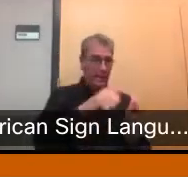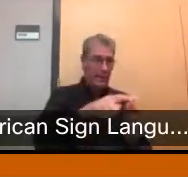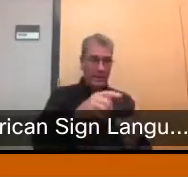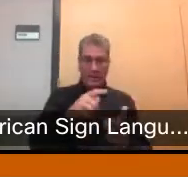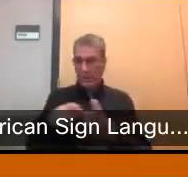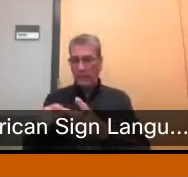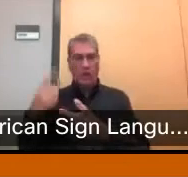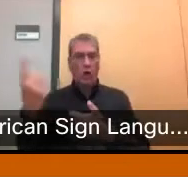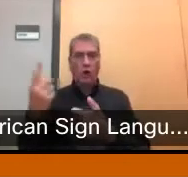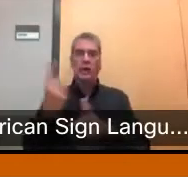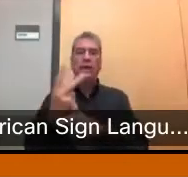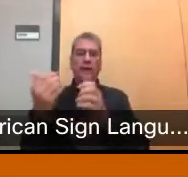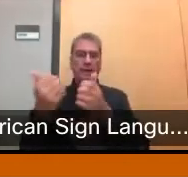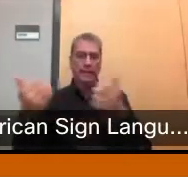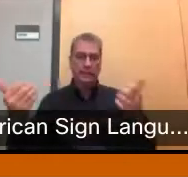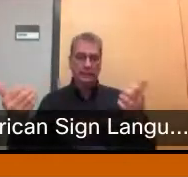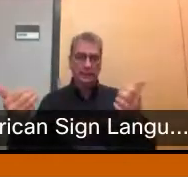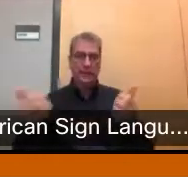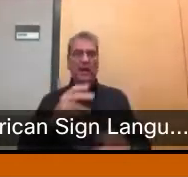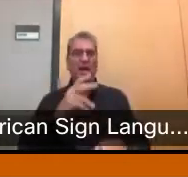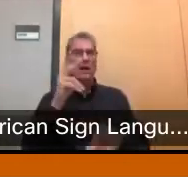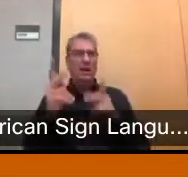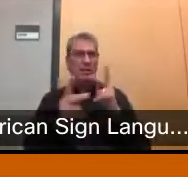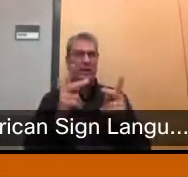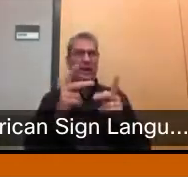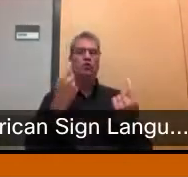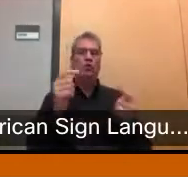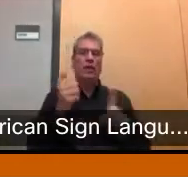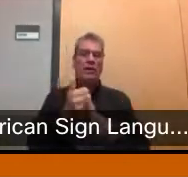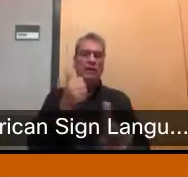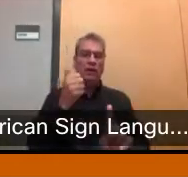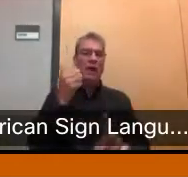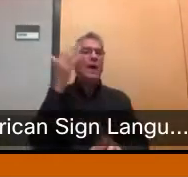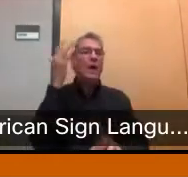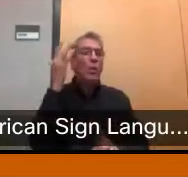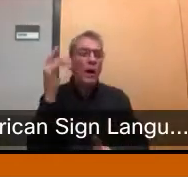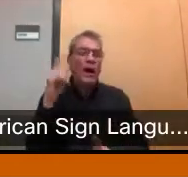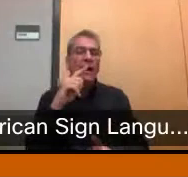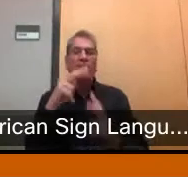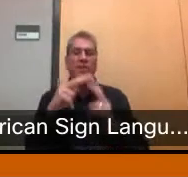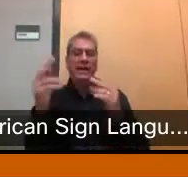Like, the people actively were avoiding it. Because it is so easy really fast to become